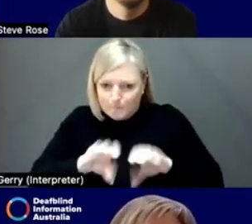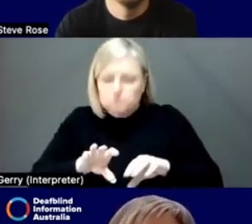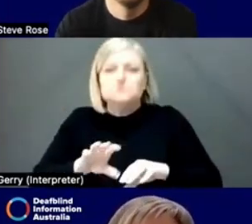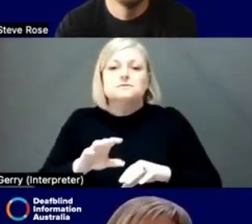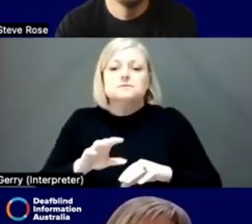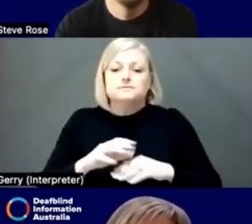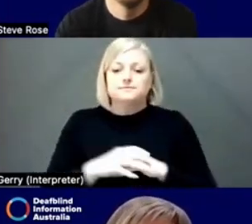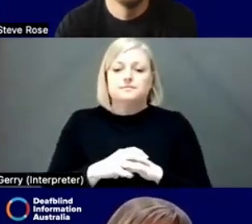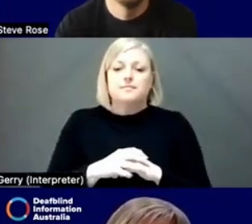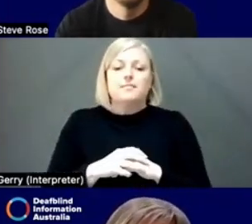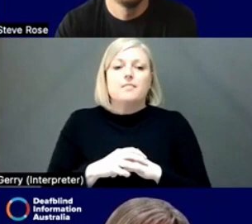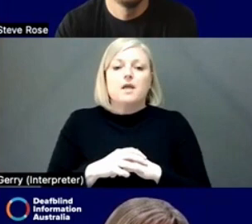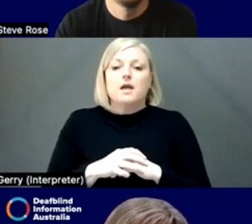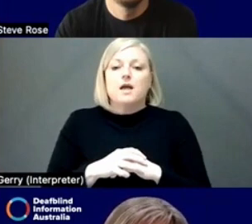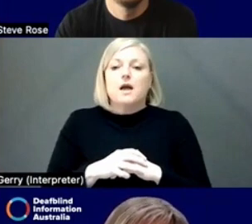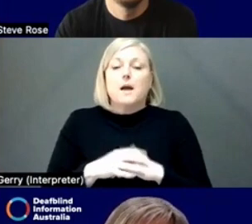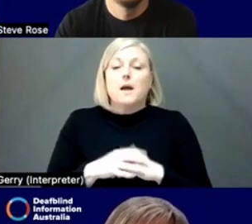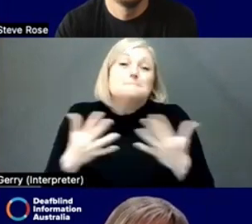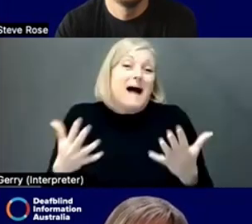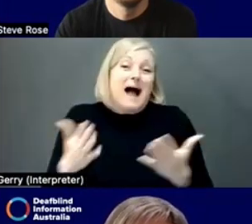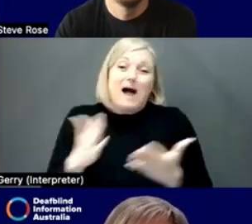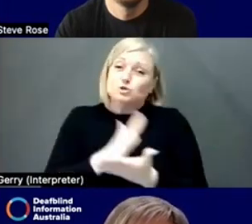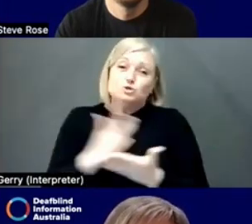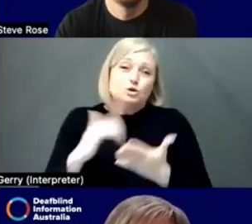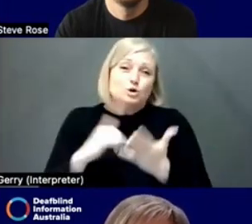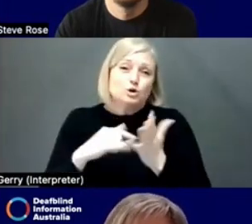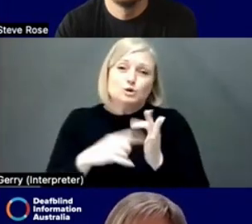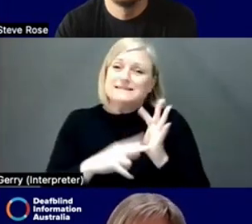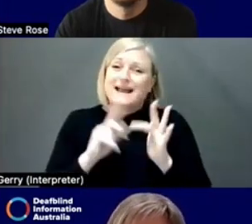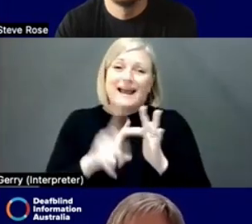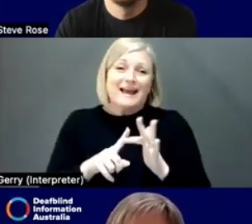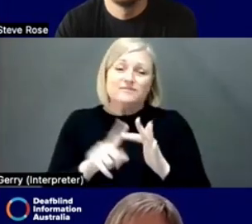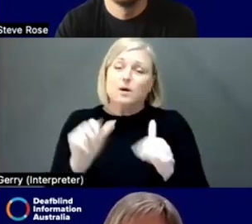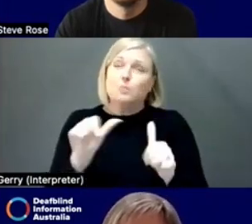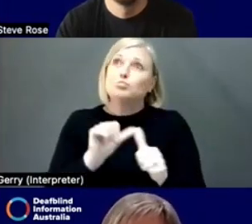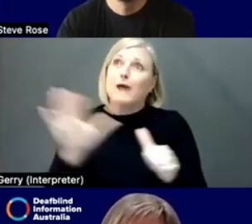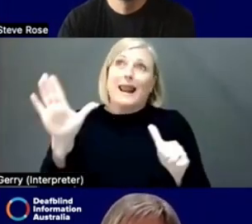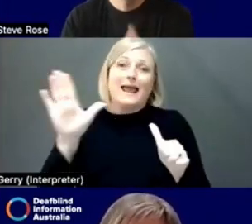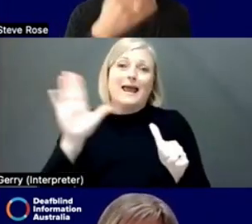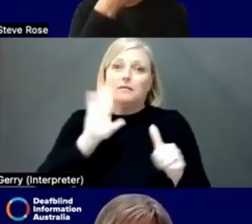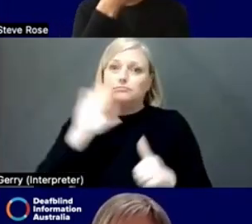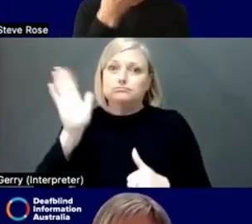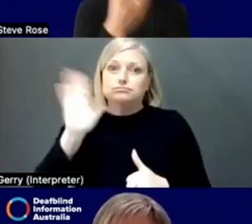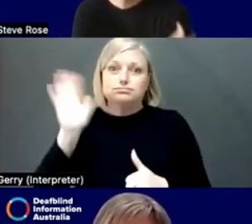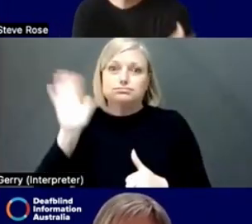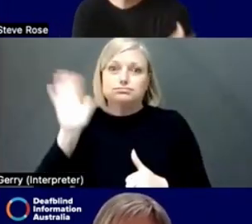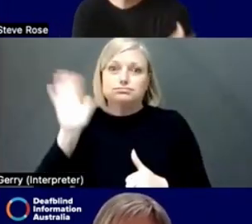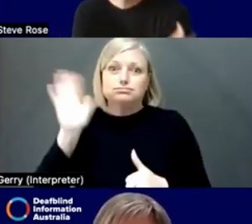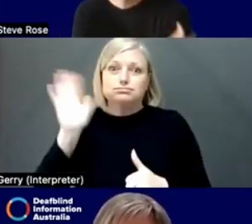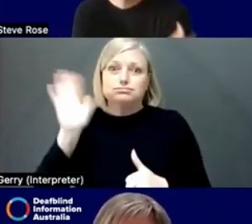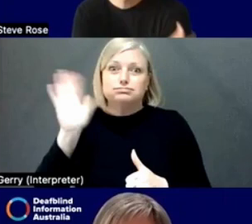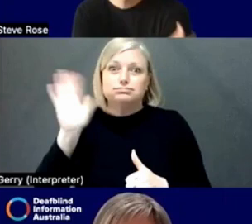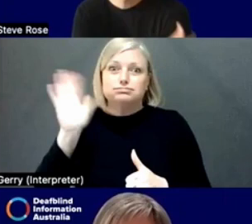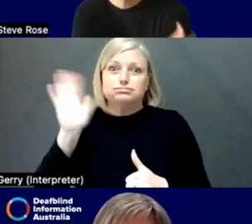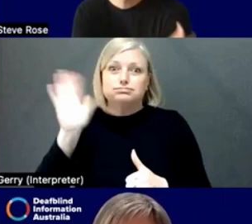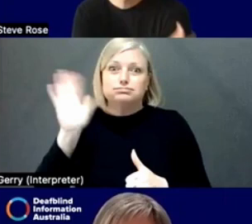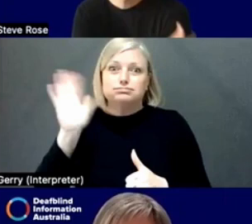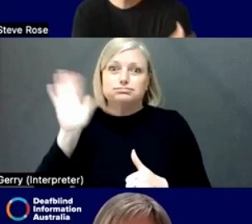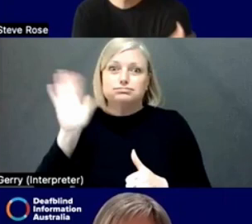And I thought Steve, as always, it was so brilliant. I'm sure everyone has been hanging off your every word, they've been too transfixed to type in any questions.